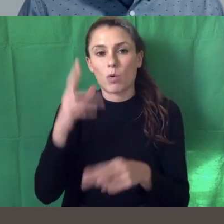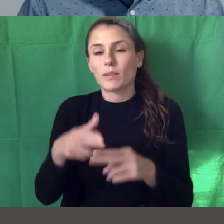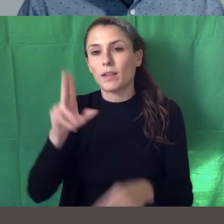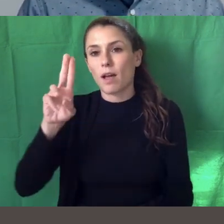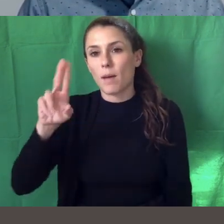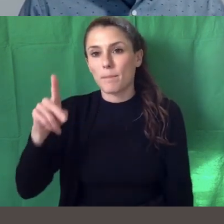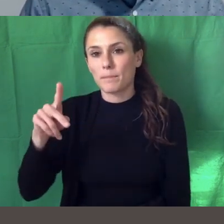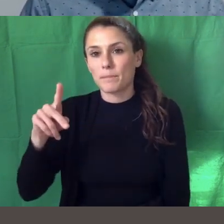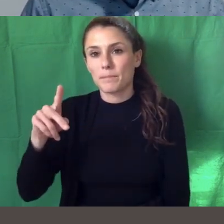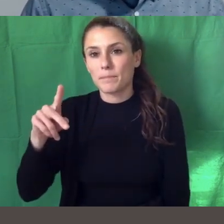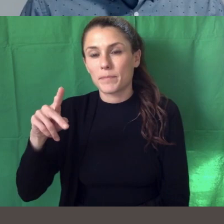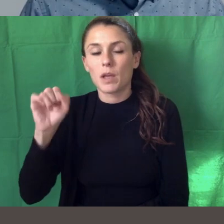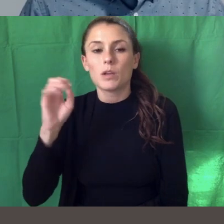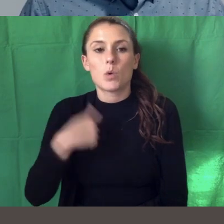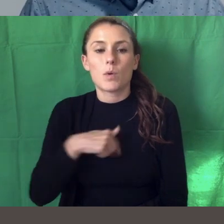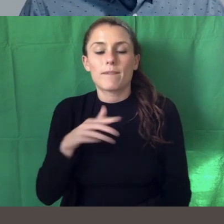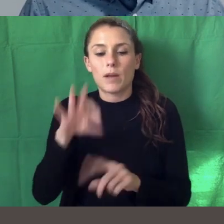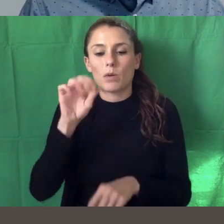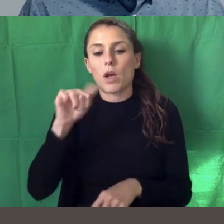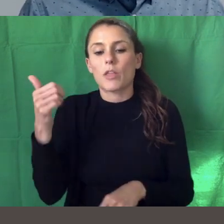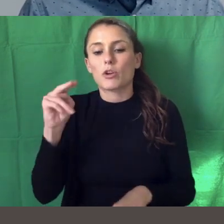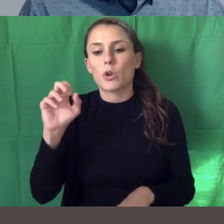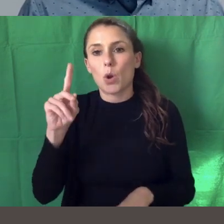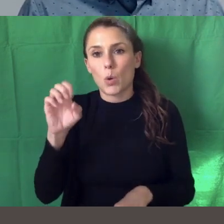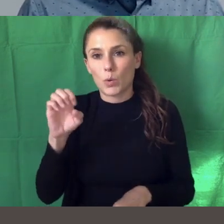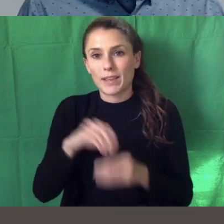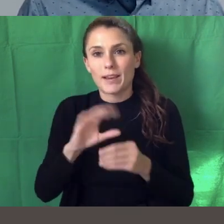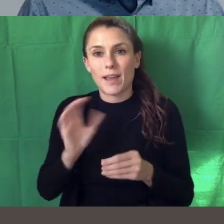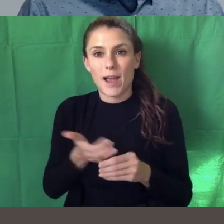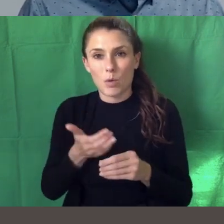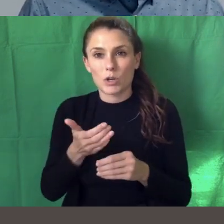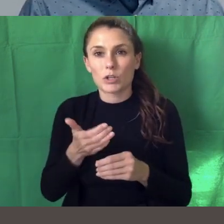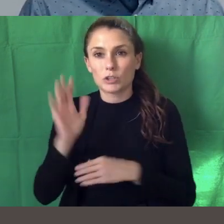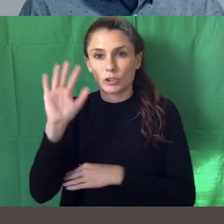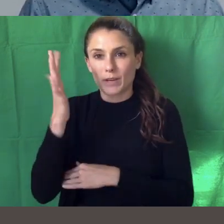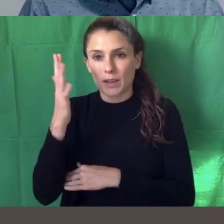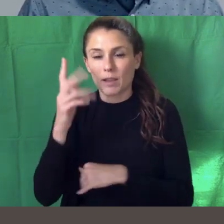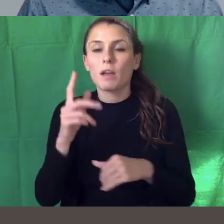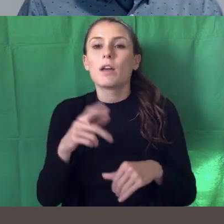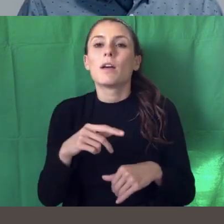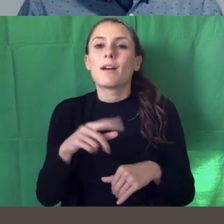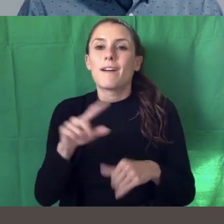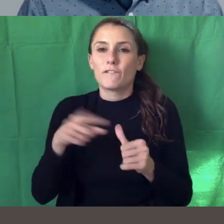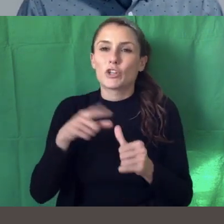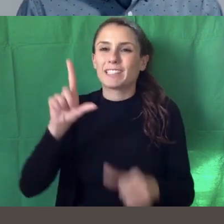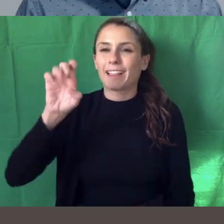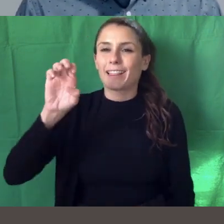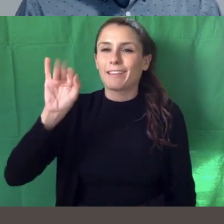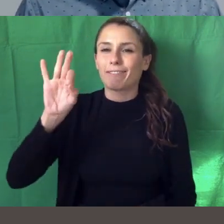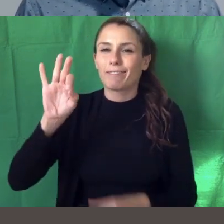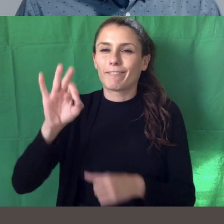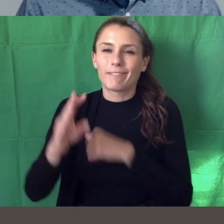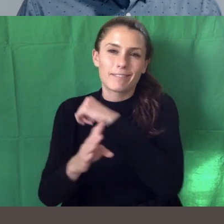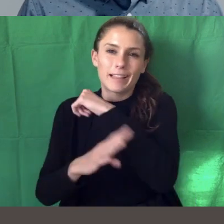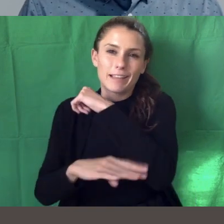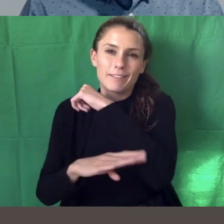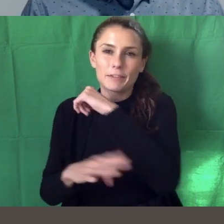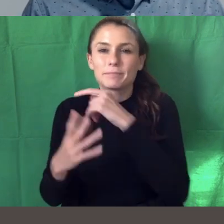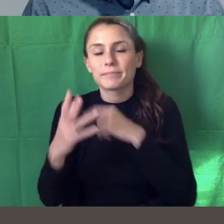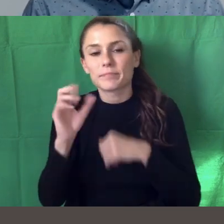So we found another node in our tree. And in fact, we found our first leaf. We're assigning to "up".